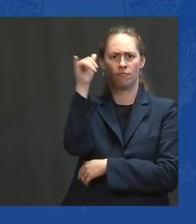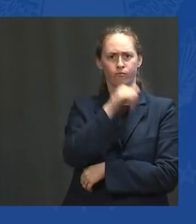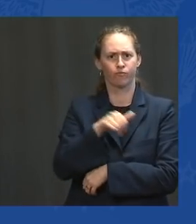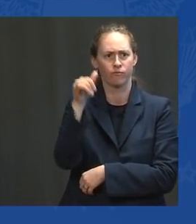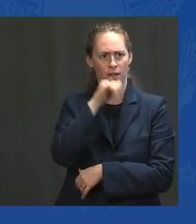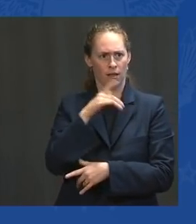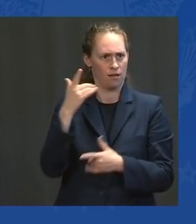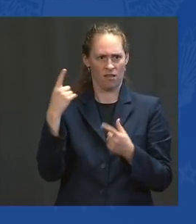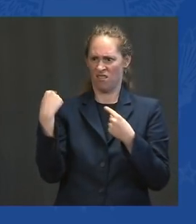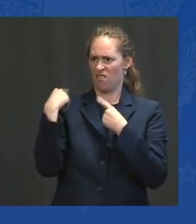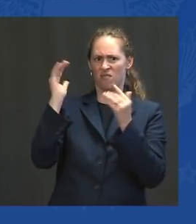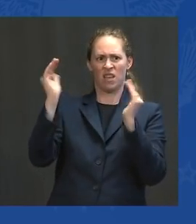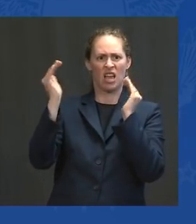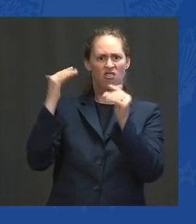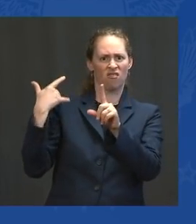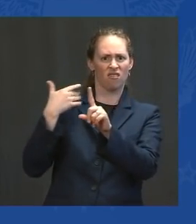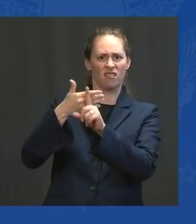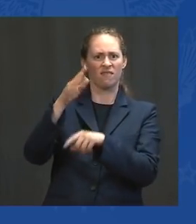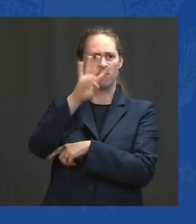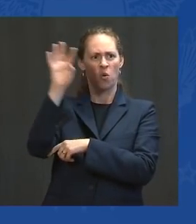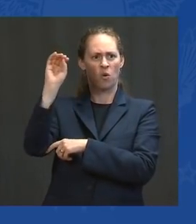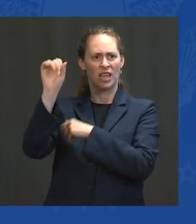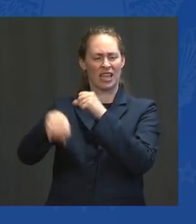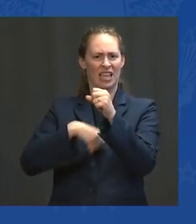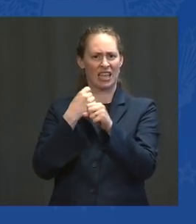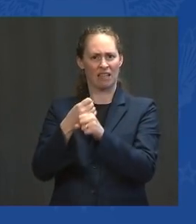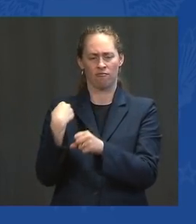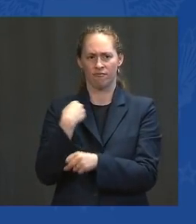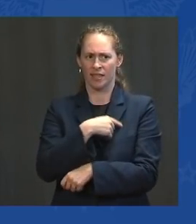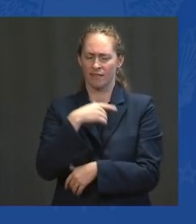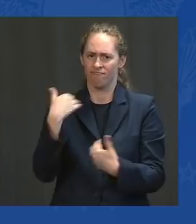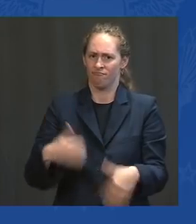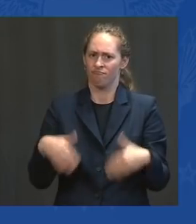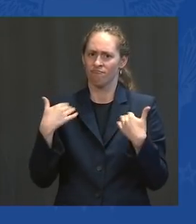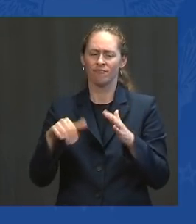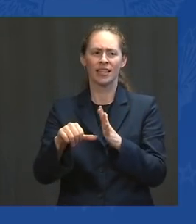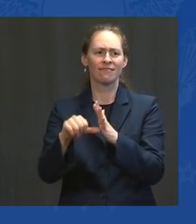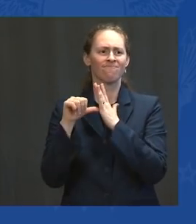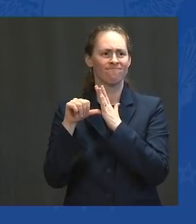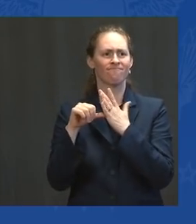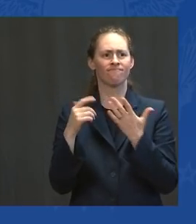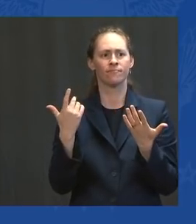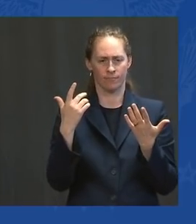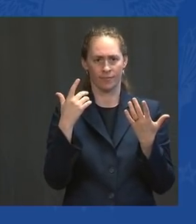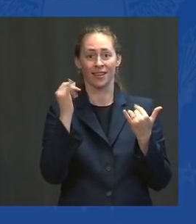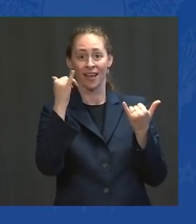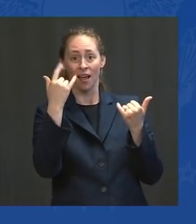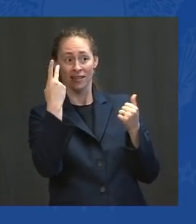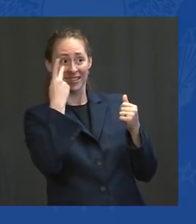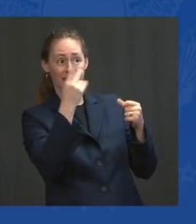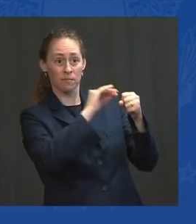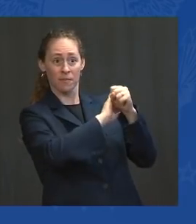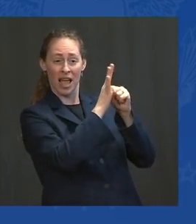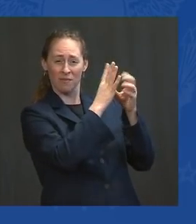And the bottom line is: The virus is on the run, and America is coming back. We're coming back together. This is one of the greatest achievements